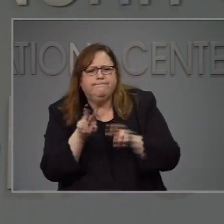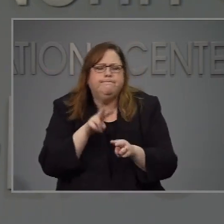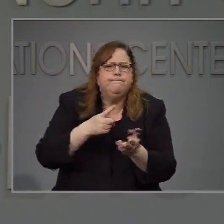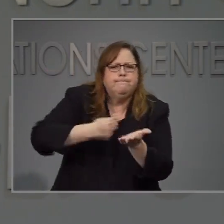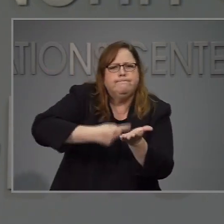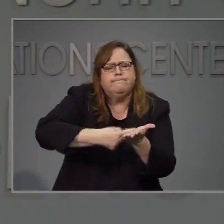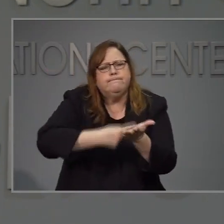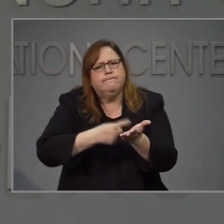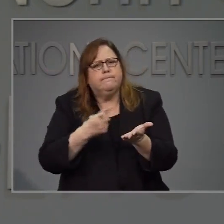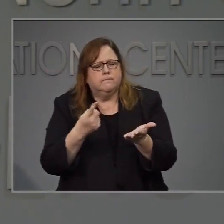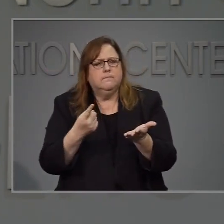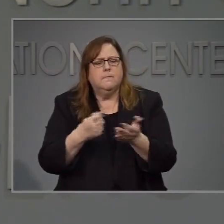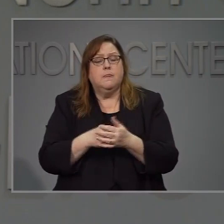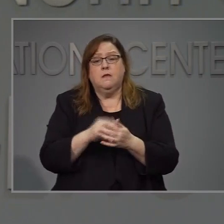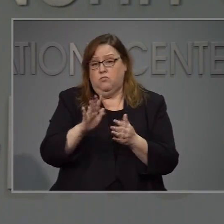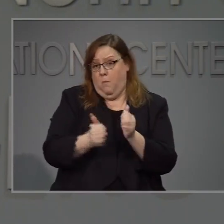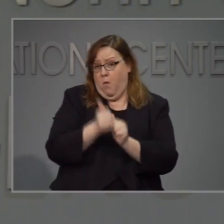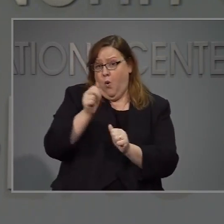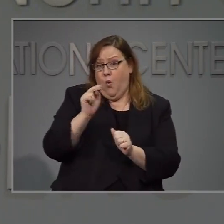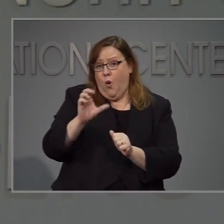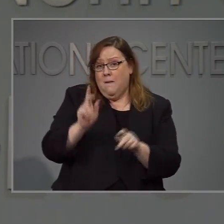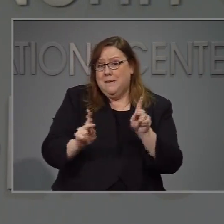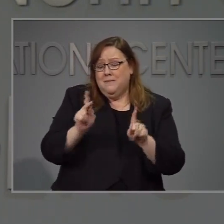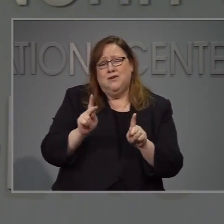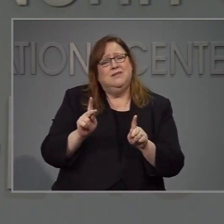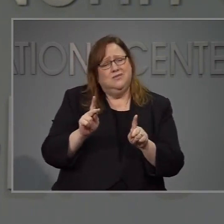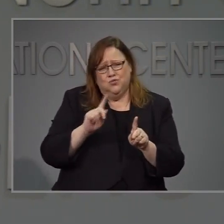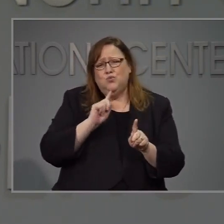ENFORCING THE LAW AND THEY'RE DOING IT IN A GOOD WAY. THEY'RE TELLING PEOPLE ABOUT THE WATER. THEY'RE TAKING COMPLAINTS FROM